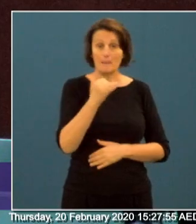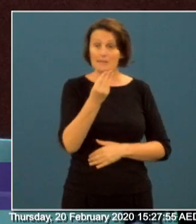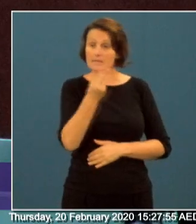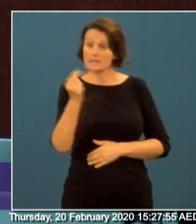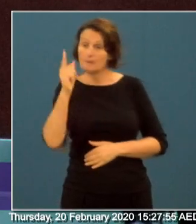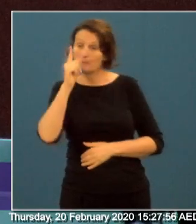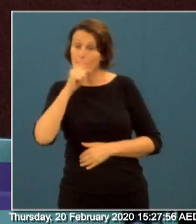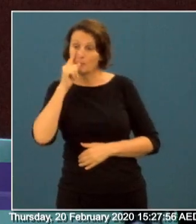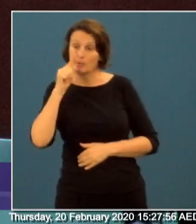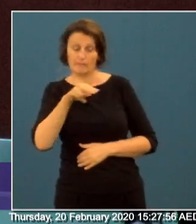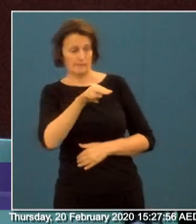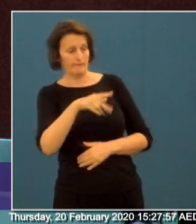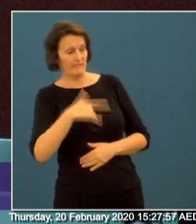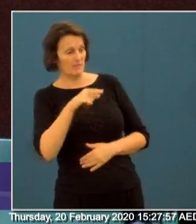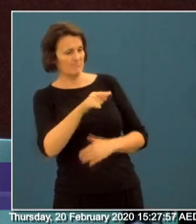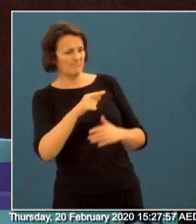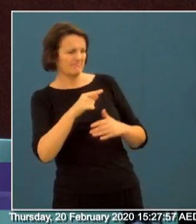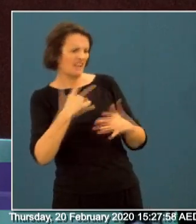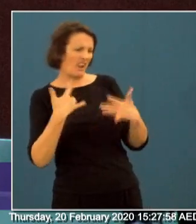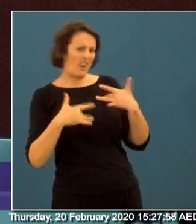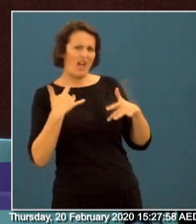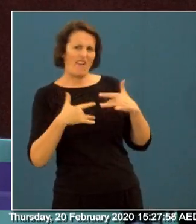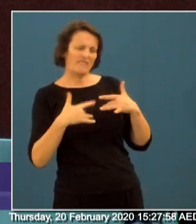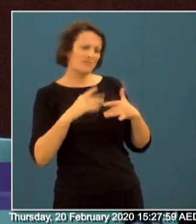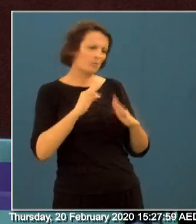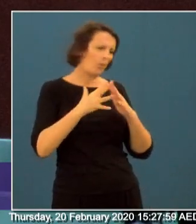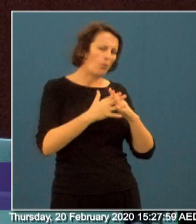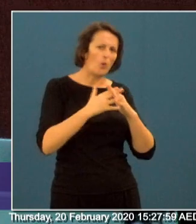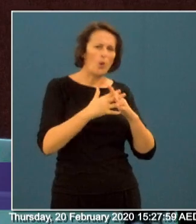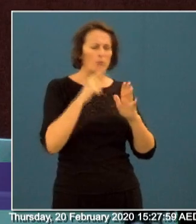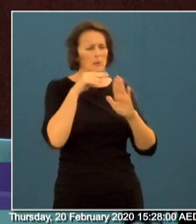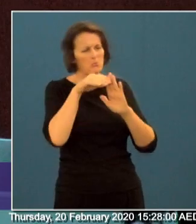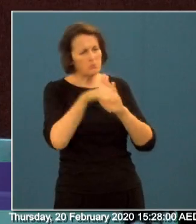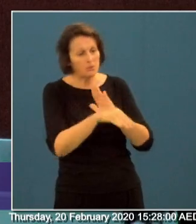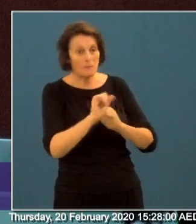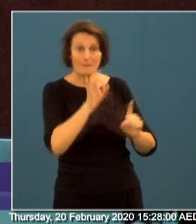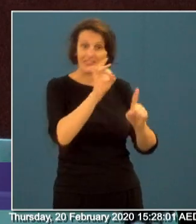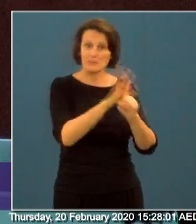about quality of life with a person with intellectual disability is a shocking sort of idea.